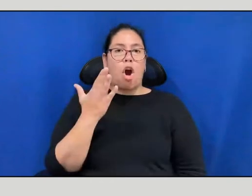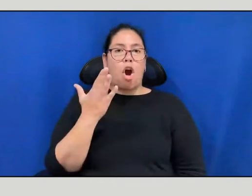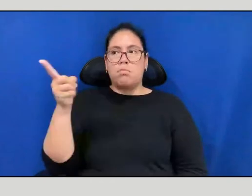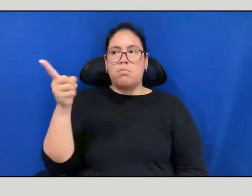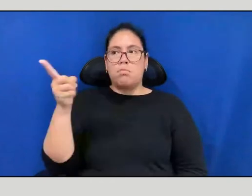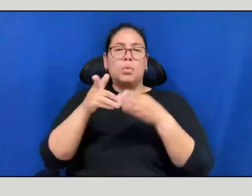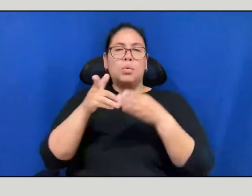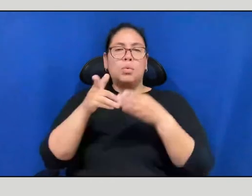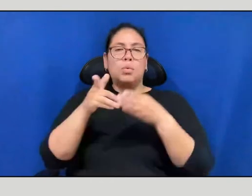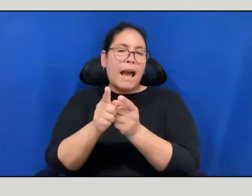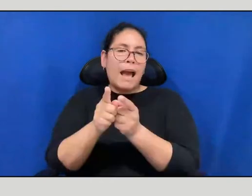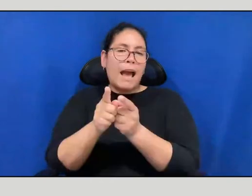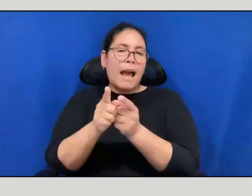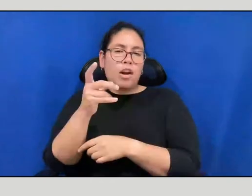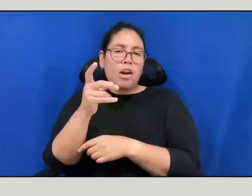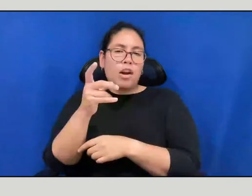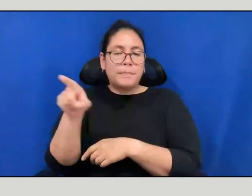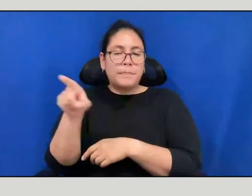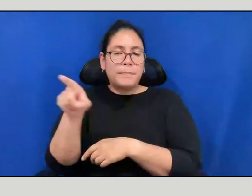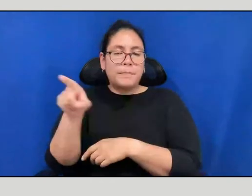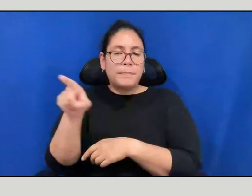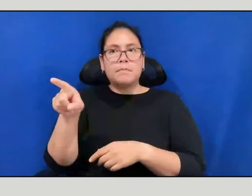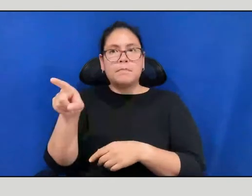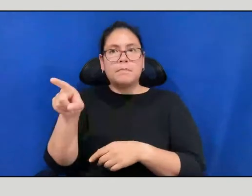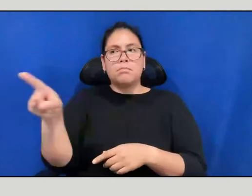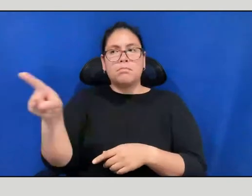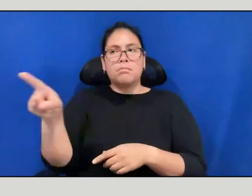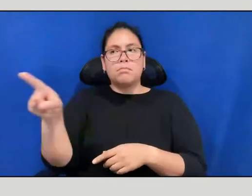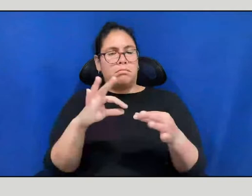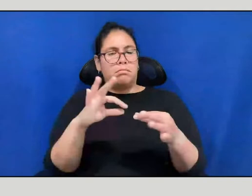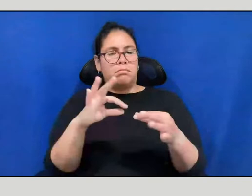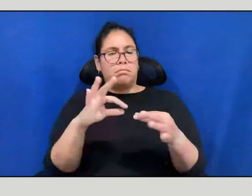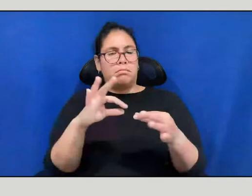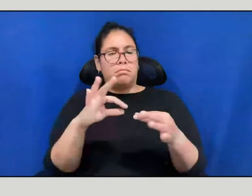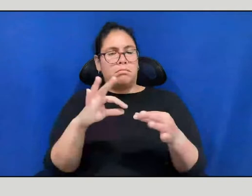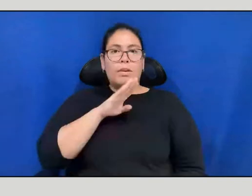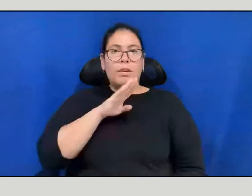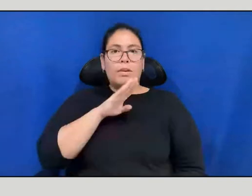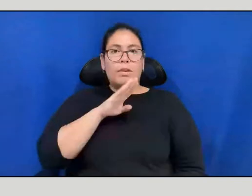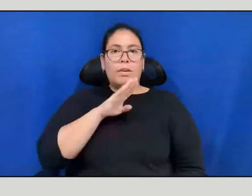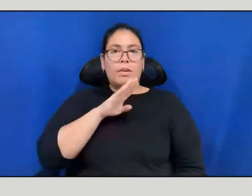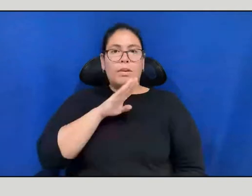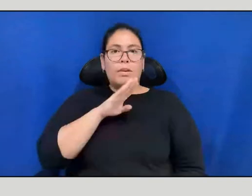which is how frustrating it is. He lives in Puerto Rico, and he observed how frustrating it is